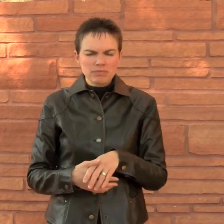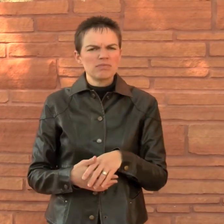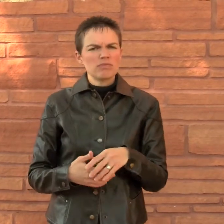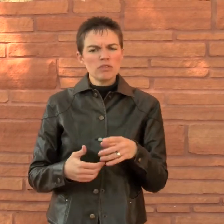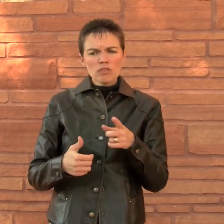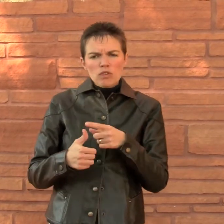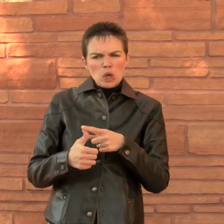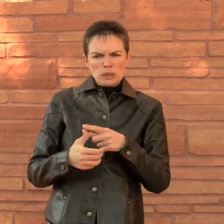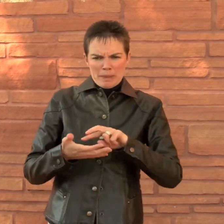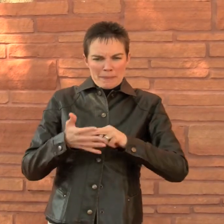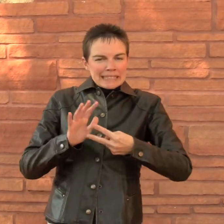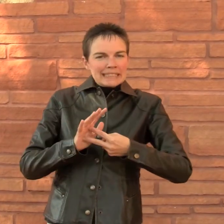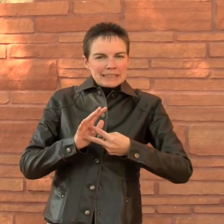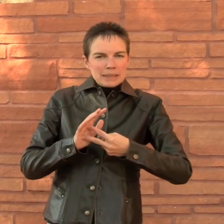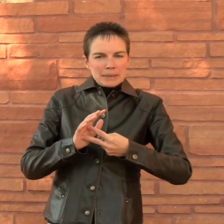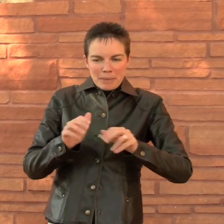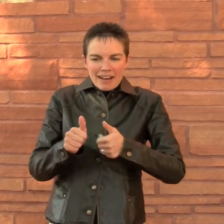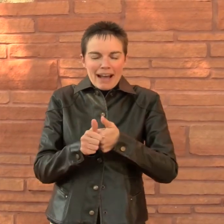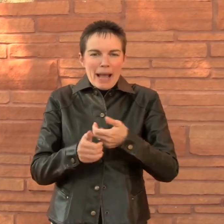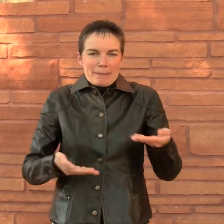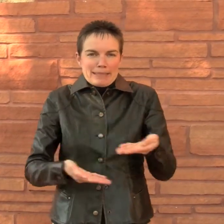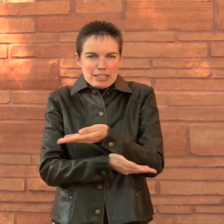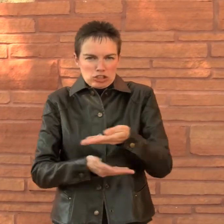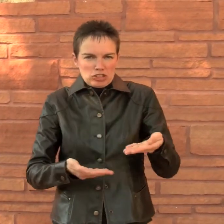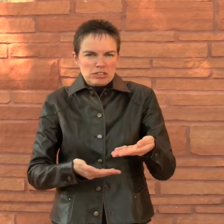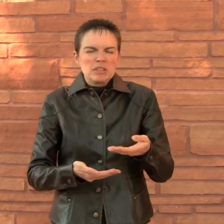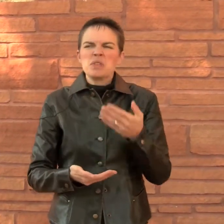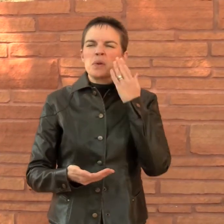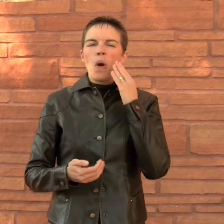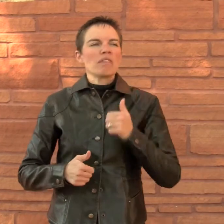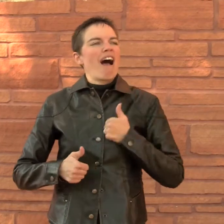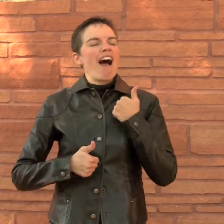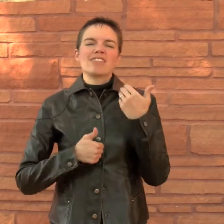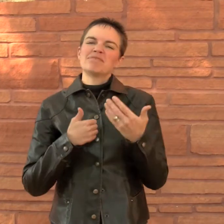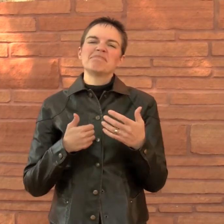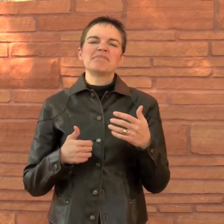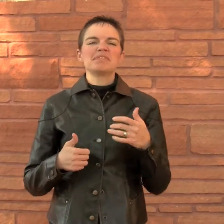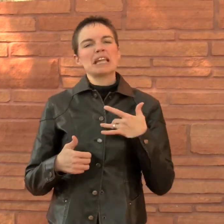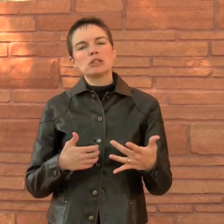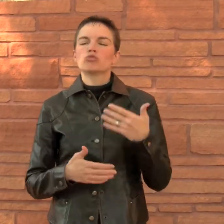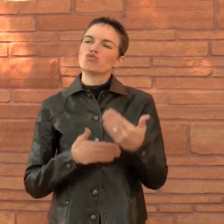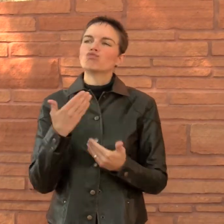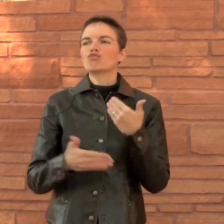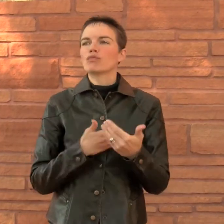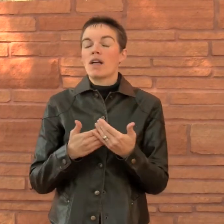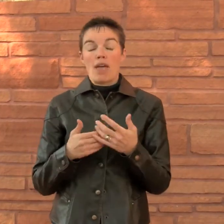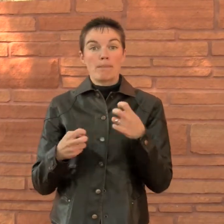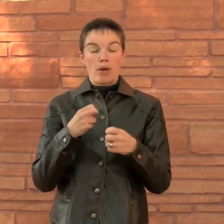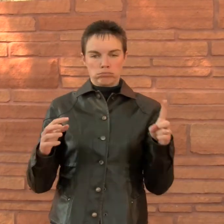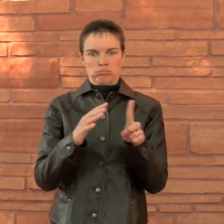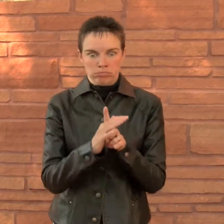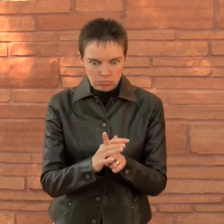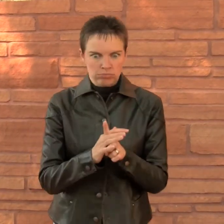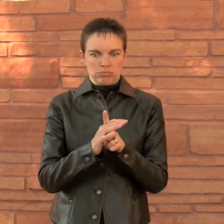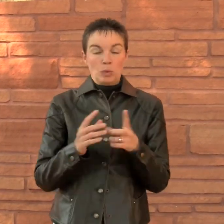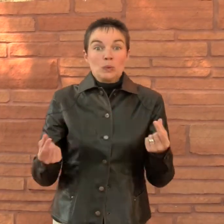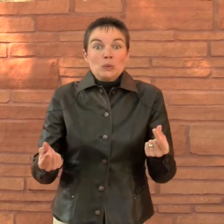So, first the meaning of mediation: Let's say you are going through life and some kind of conflict presents itself. What are you going to do?